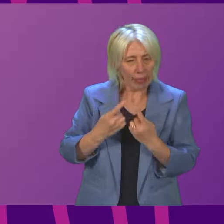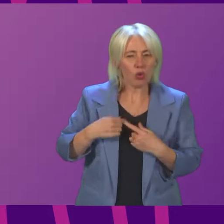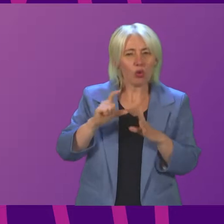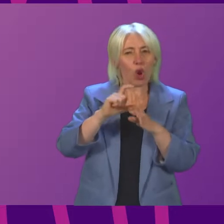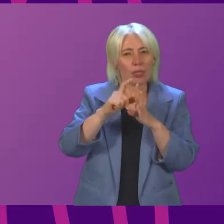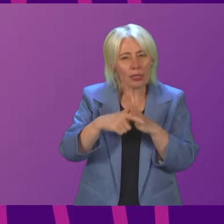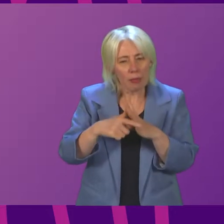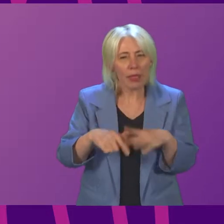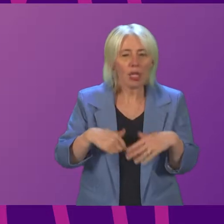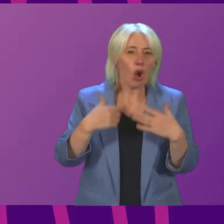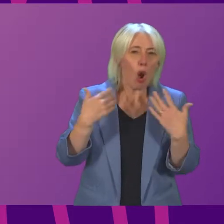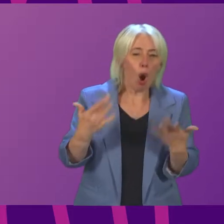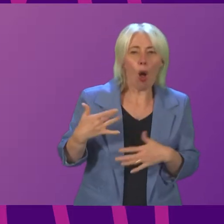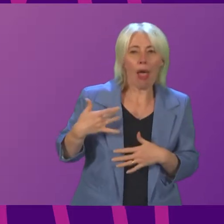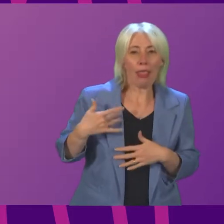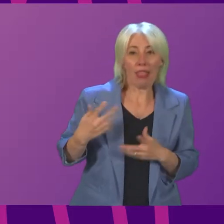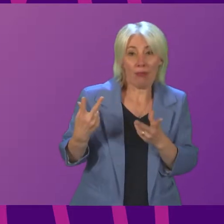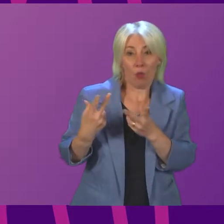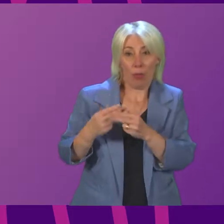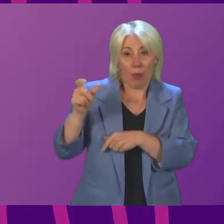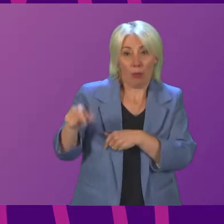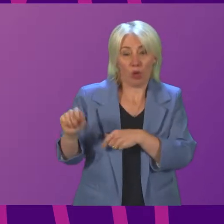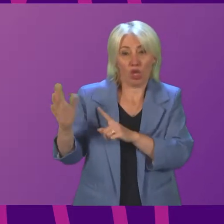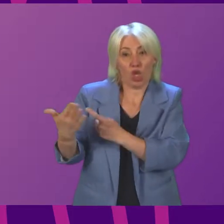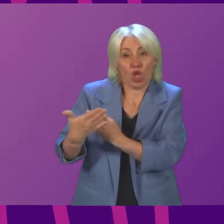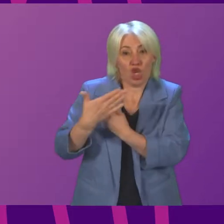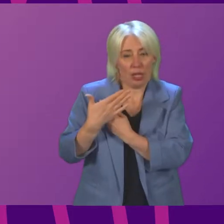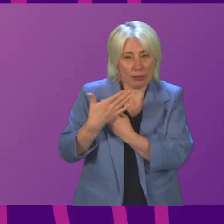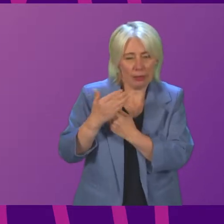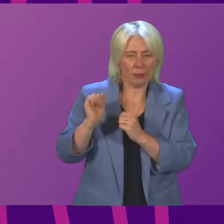or because they live with someone who is shielding. There seems to be a little confusion,